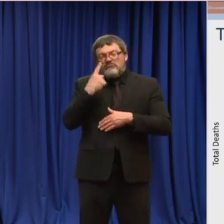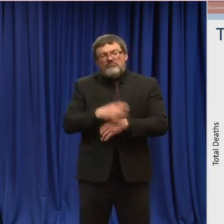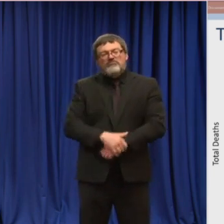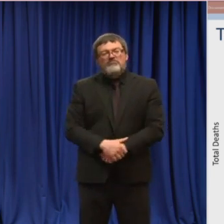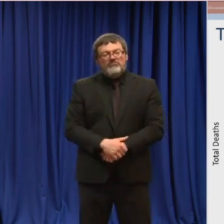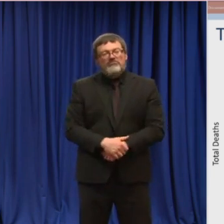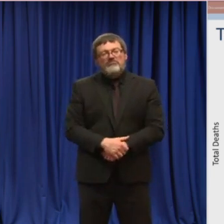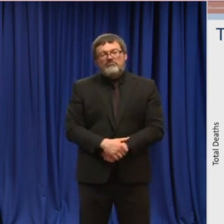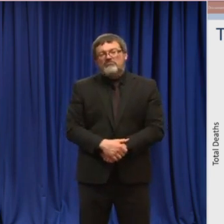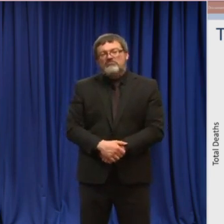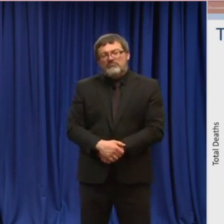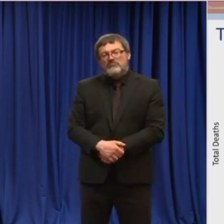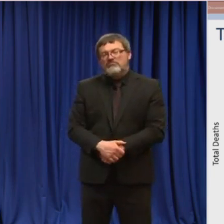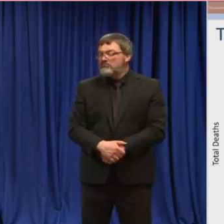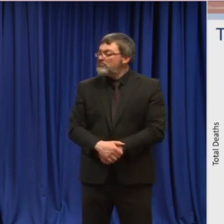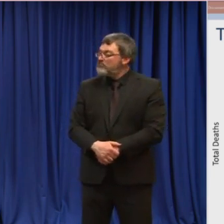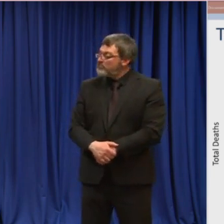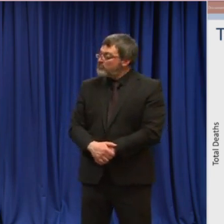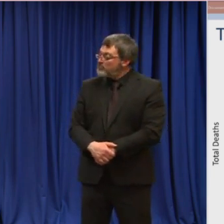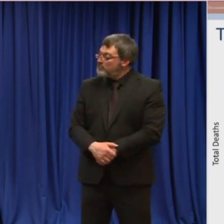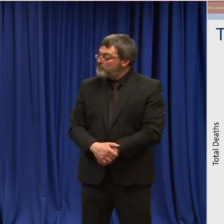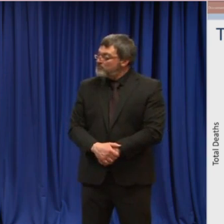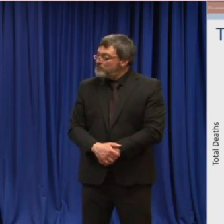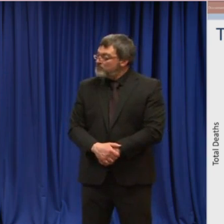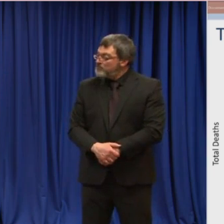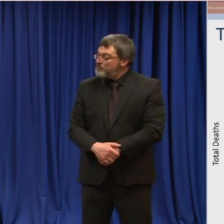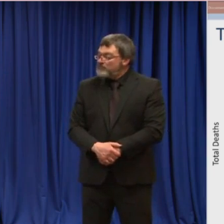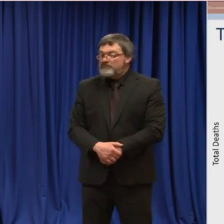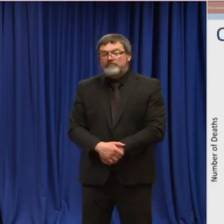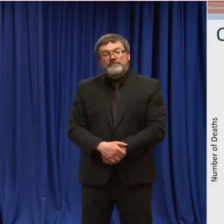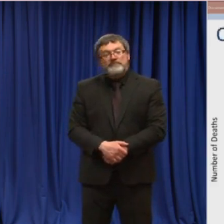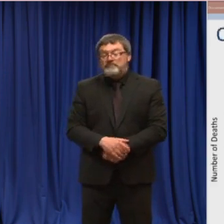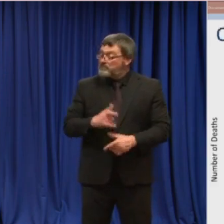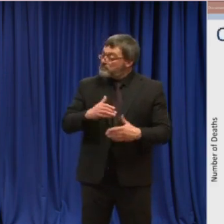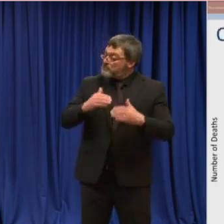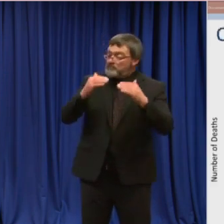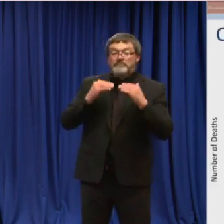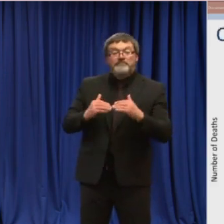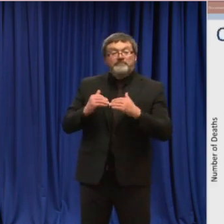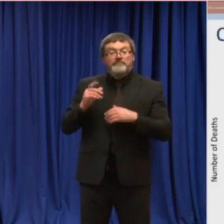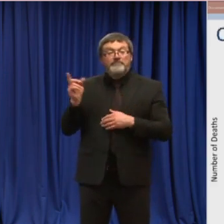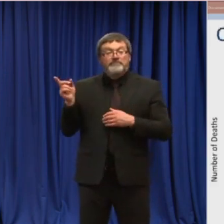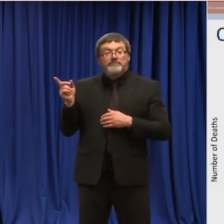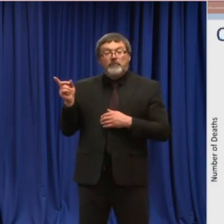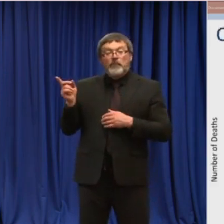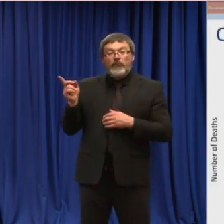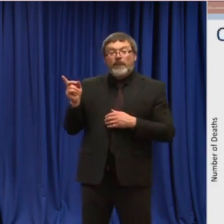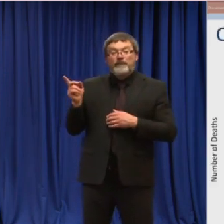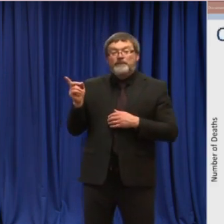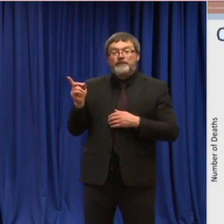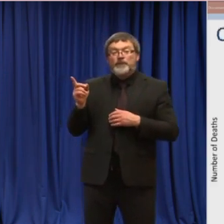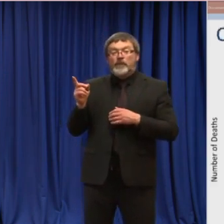DID BUY THESE DEATHS? BUT I WANT TO POINT OUT IN THIS NEXT SLIDE.